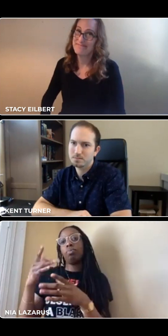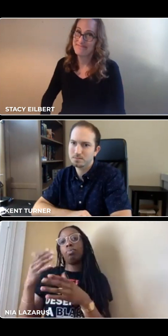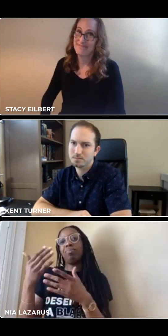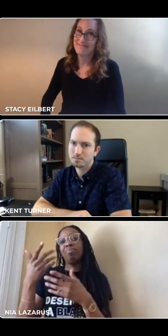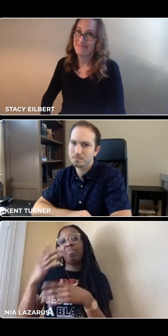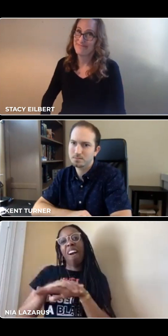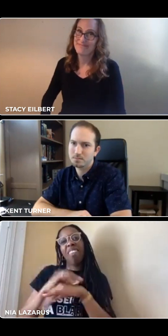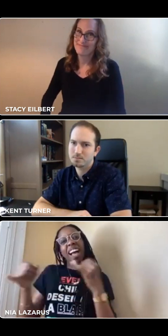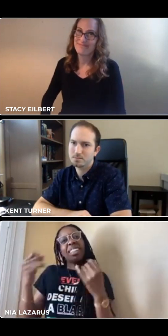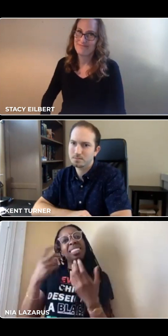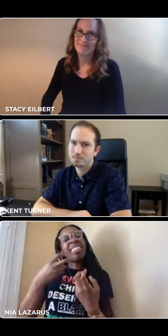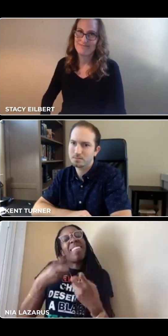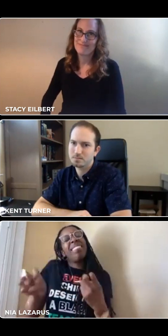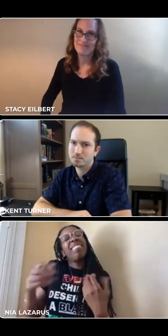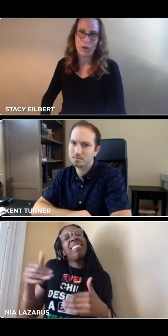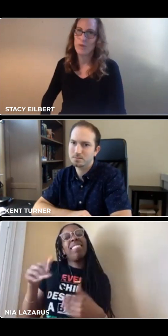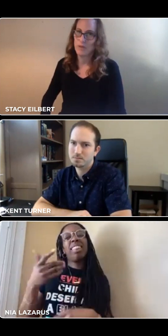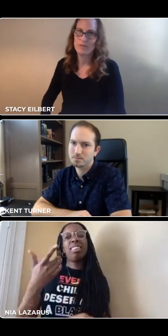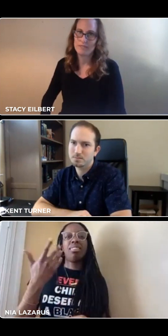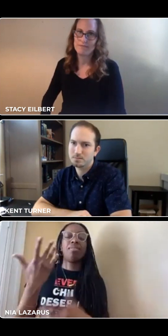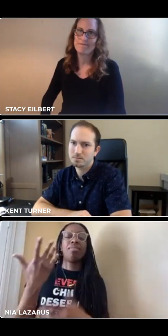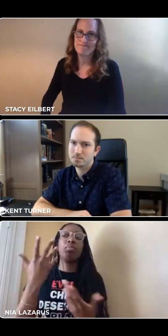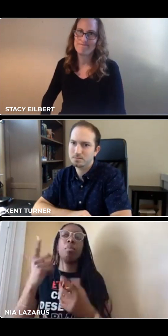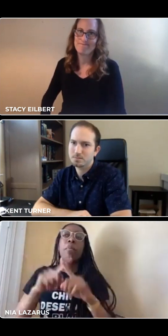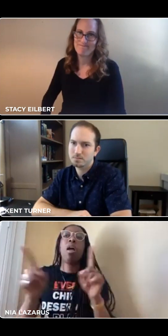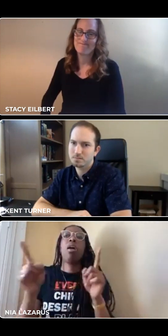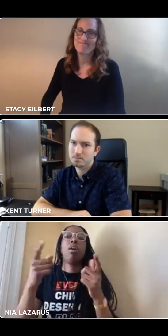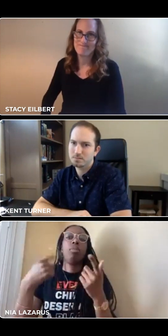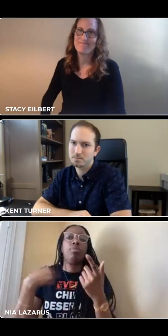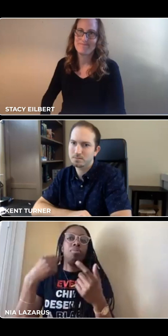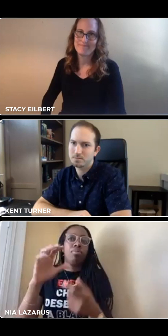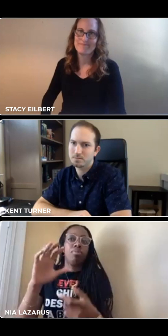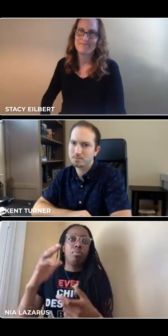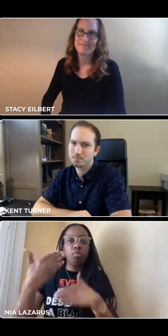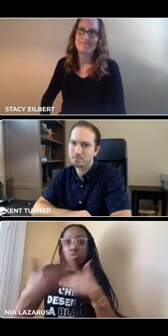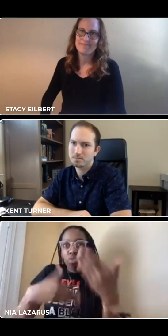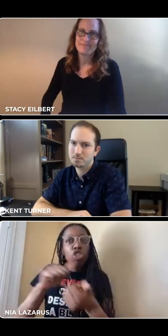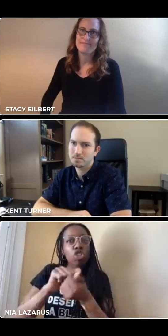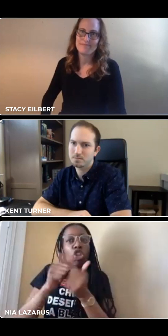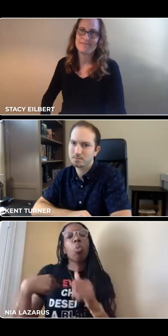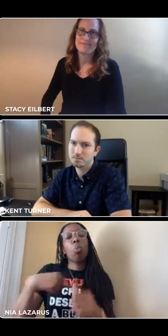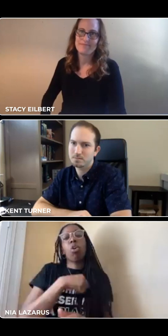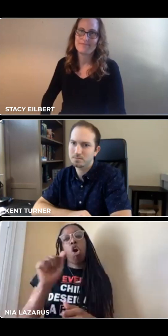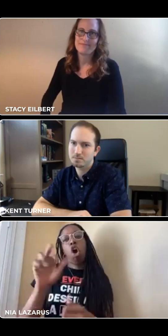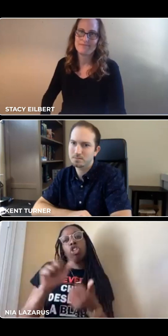folks that are having a tough time with this online transition. It's been tough on some people, and we have to acknowledge that.